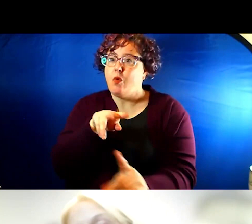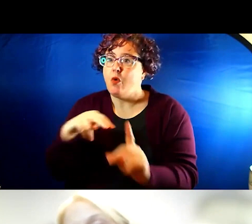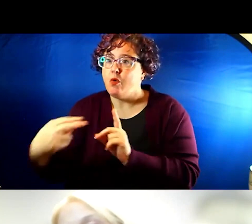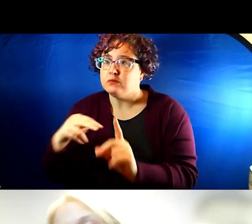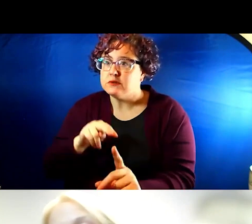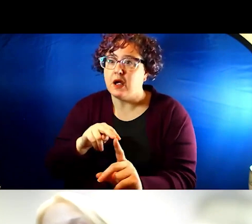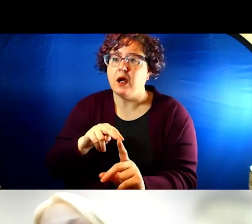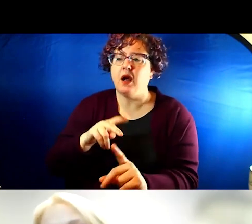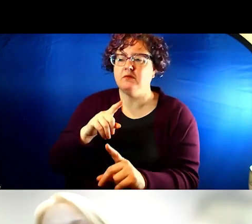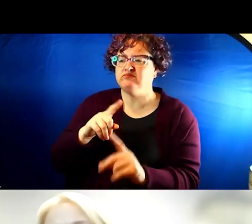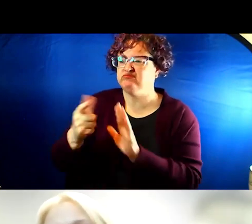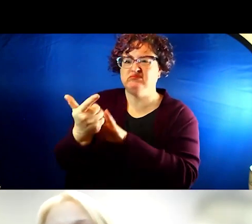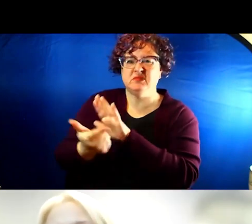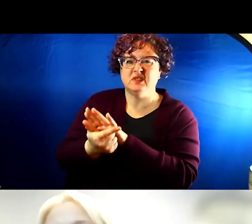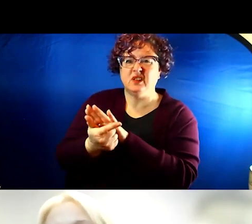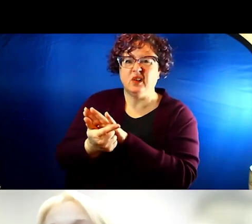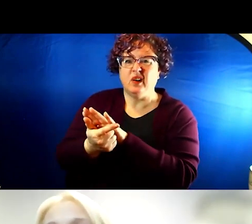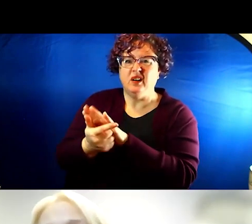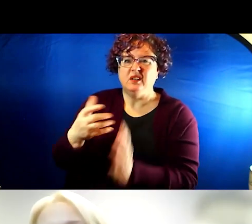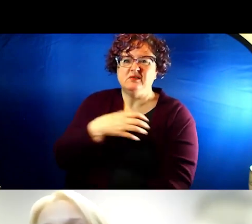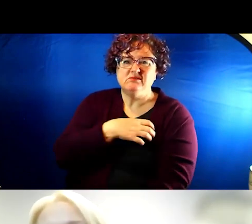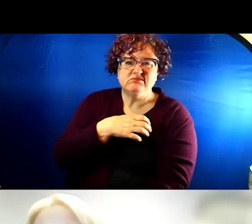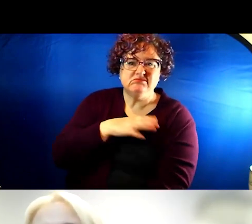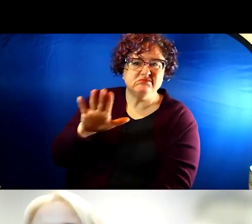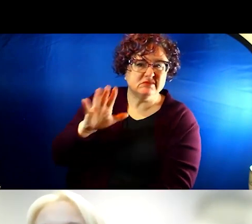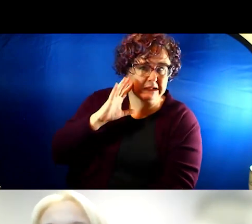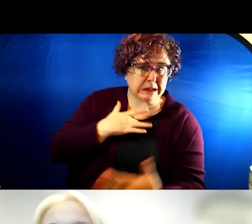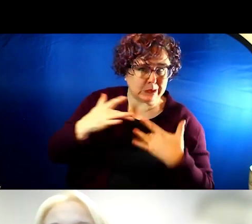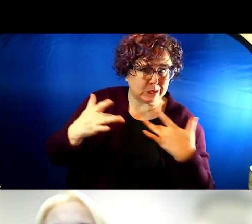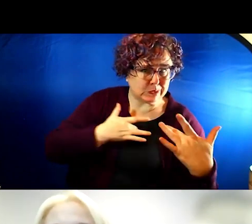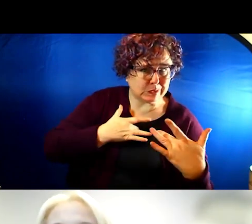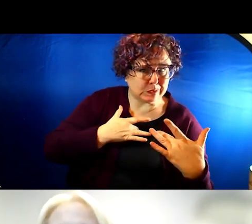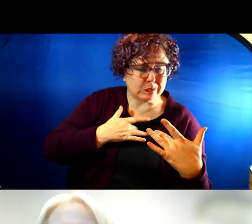AND ALCOHOL AND HOW DO WE GET FOLKS, IN THE COMMONWEALTH, TO